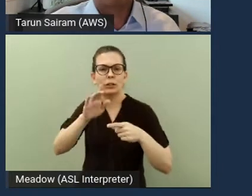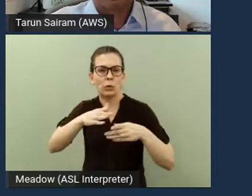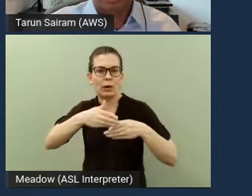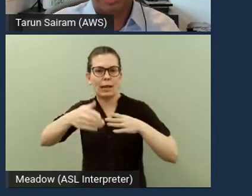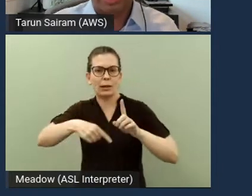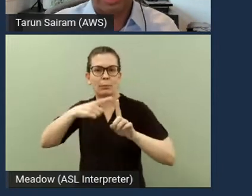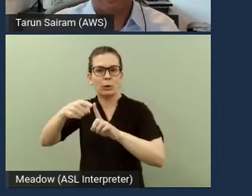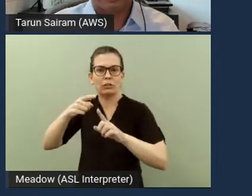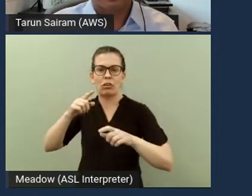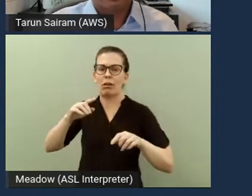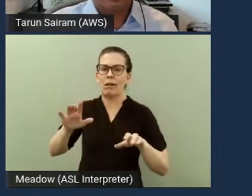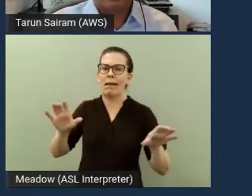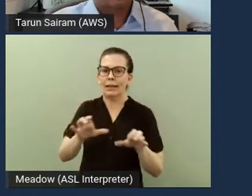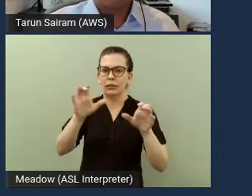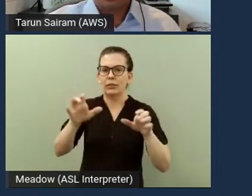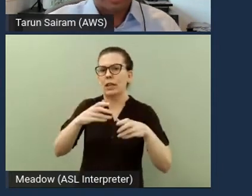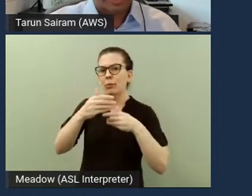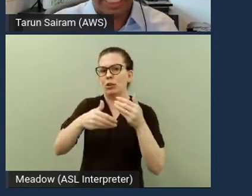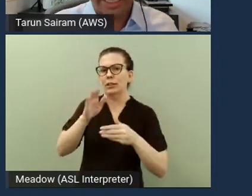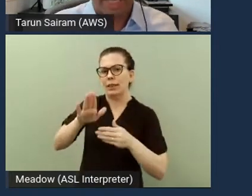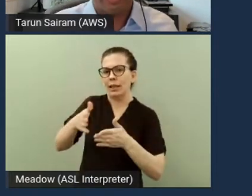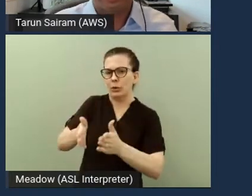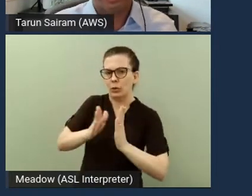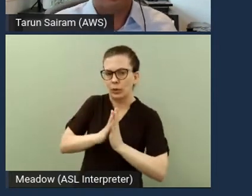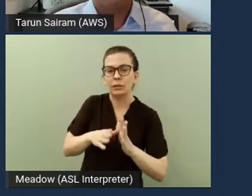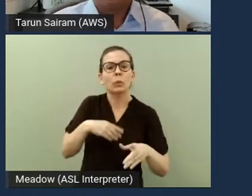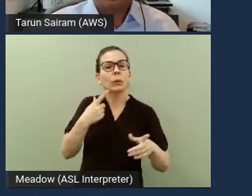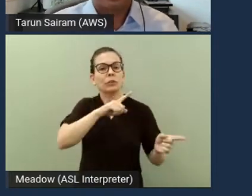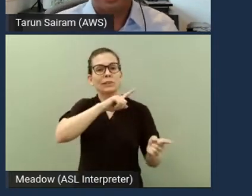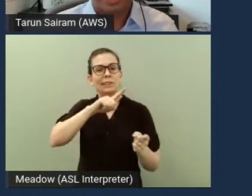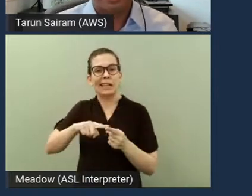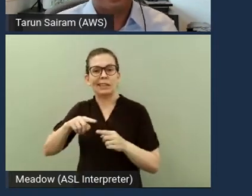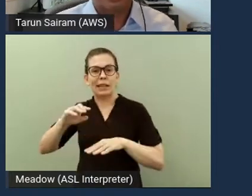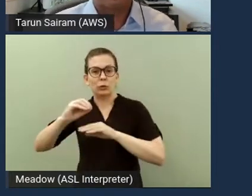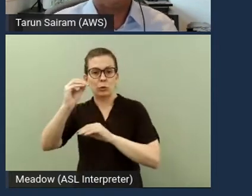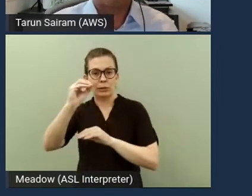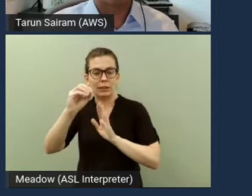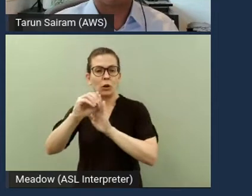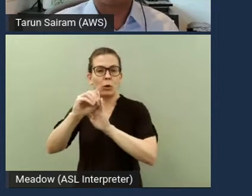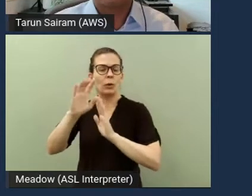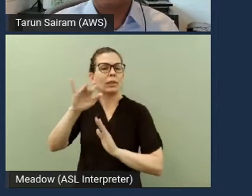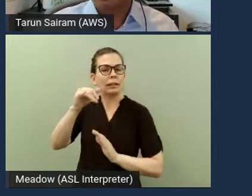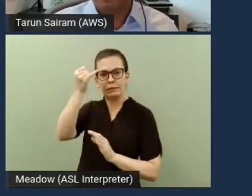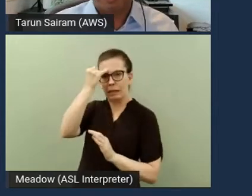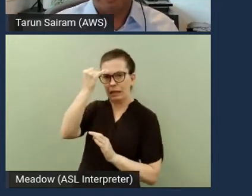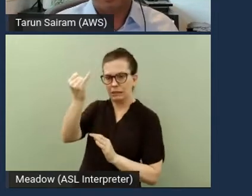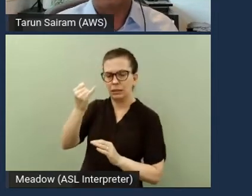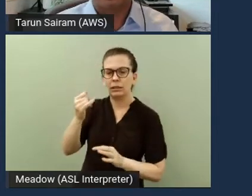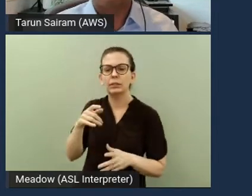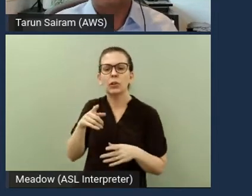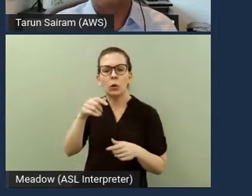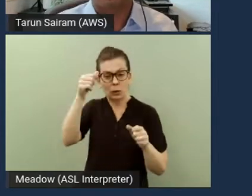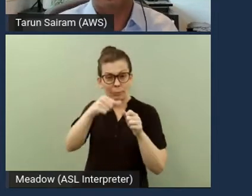processing the request, right? So when you're scaled down to zero, that's the idea, right? So if y'all remember the trade-off that we talked